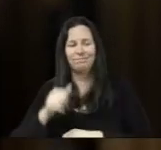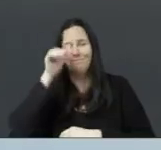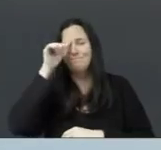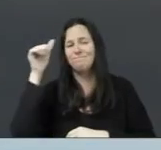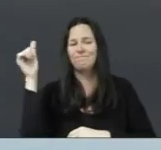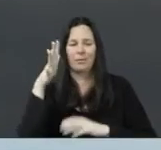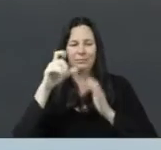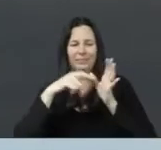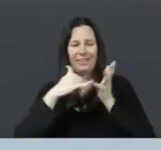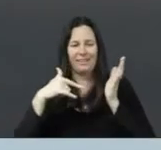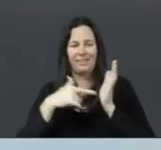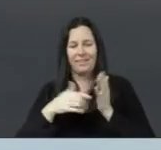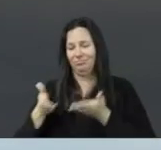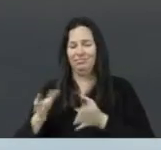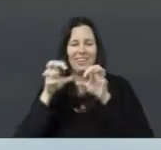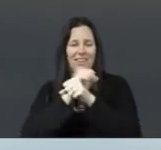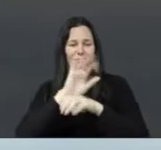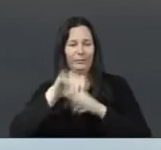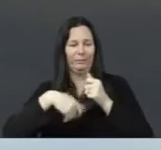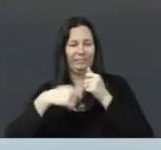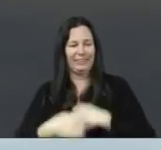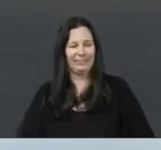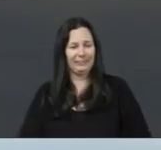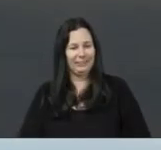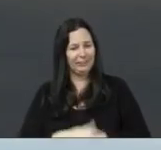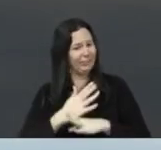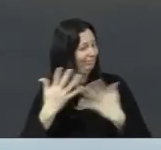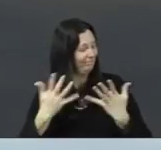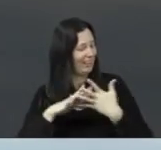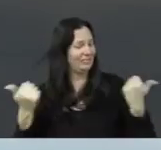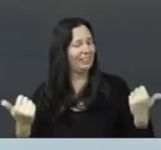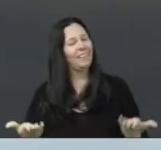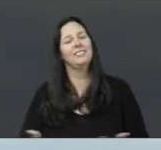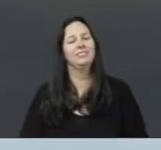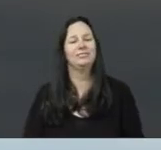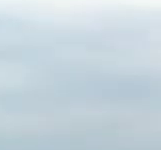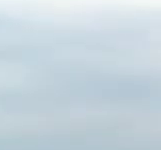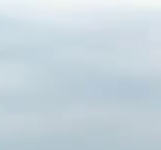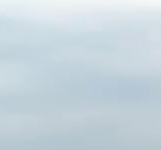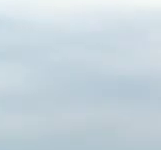Here’s my famous cast. Famous cast. This catches your fish. How’s that?